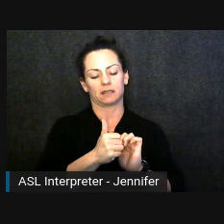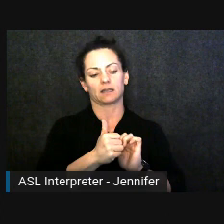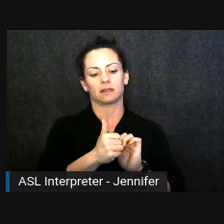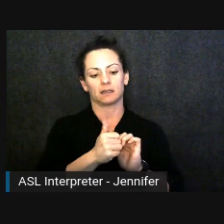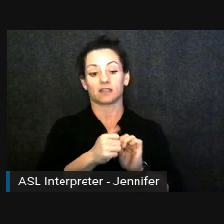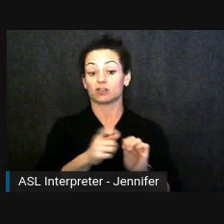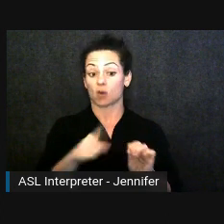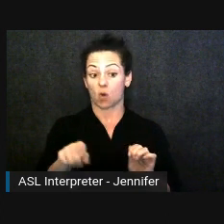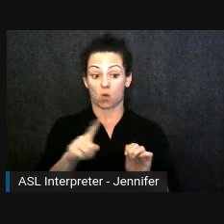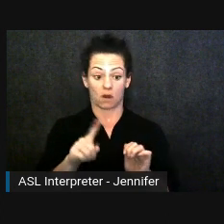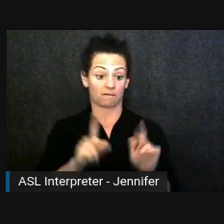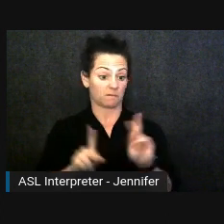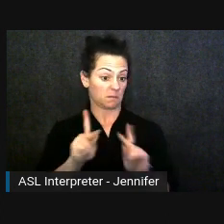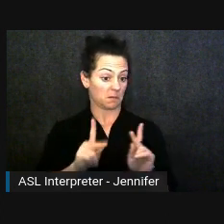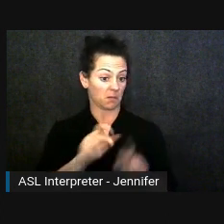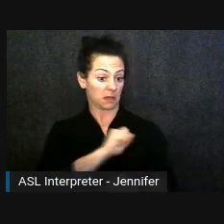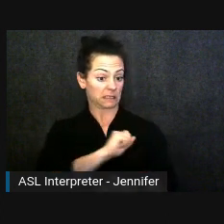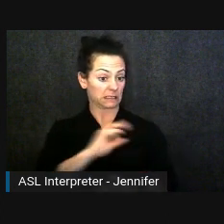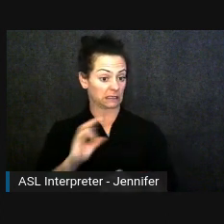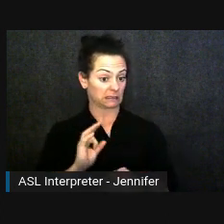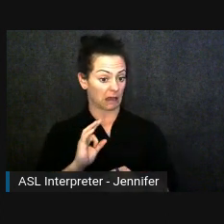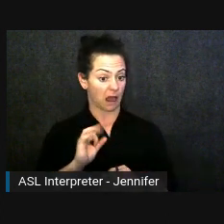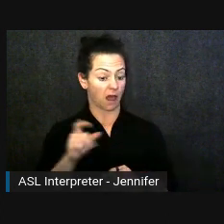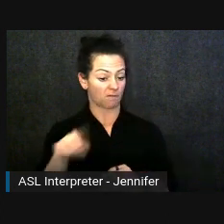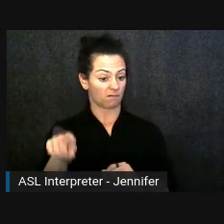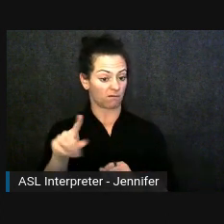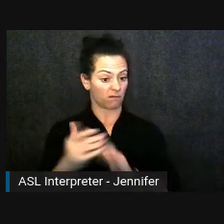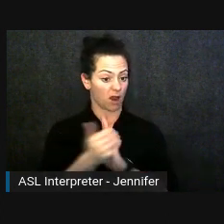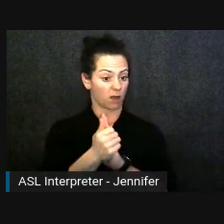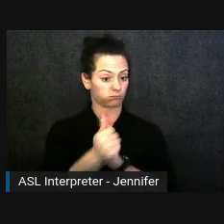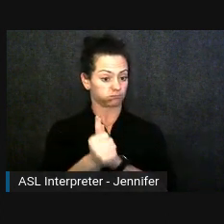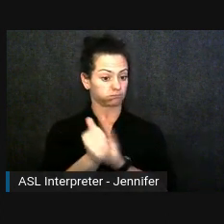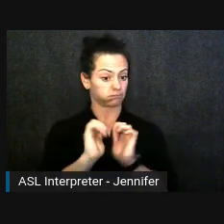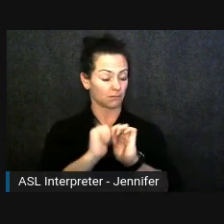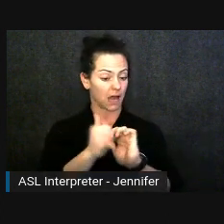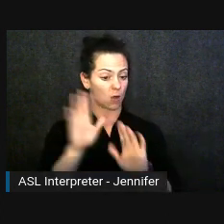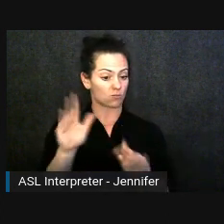Again, we are looking at, you know, where cloud providers, again,